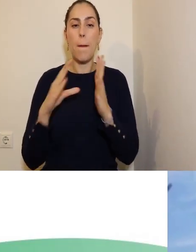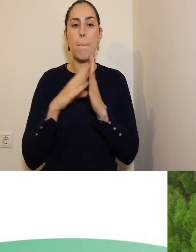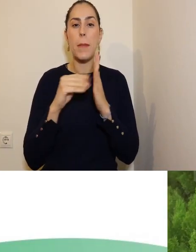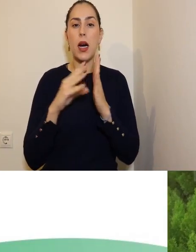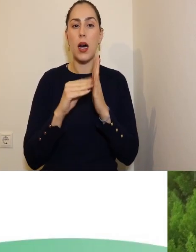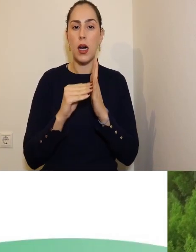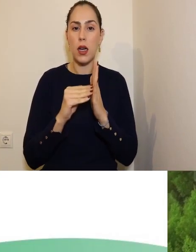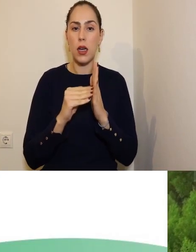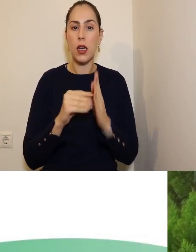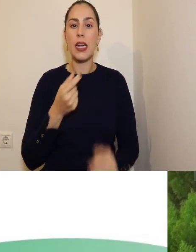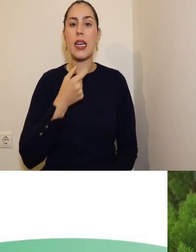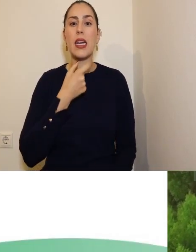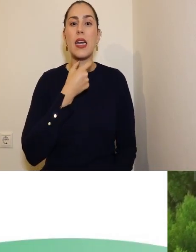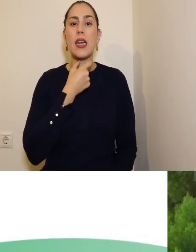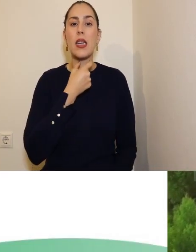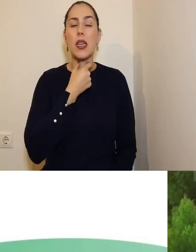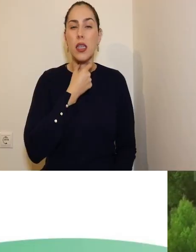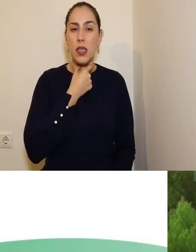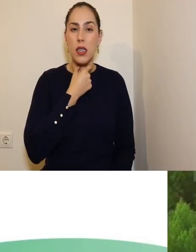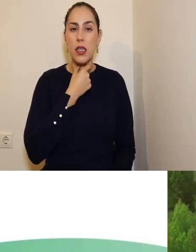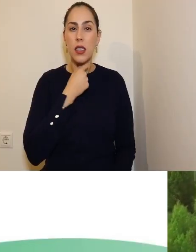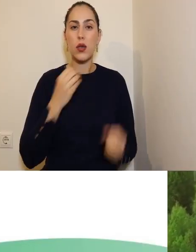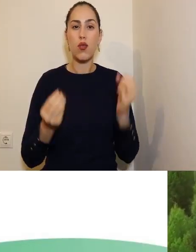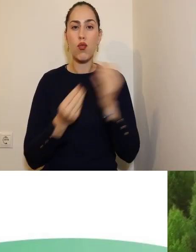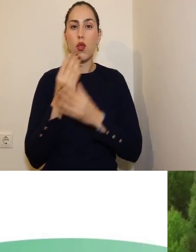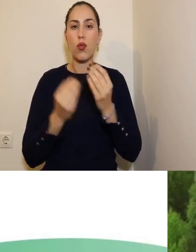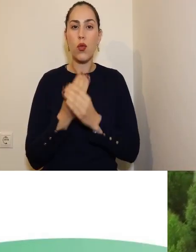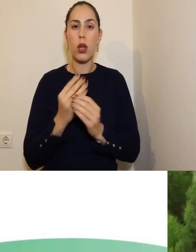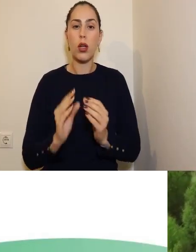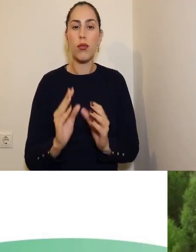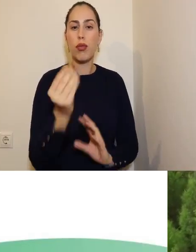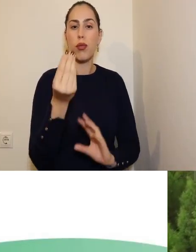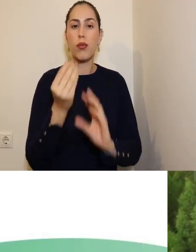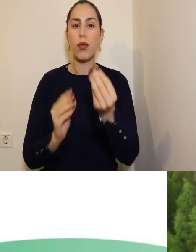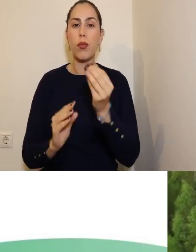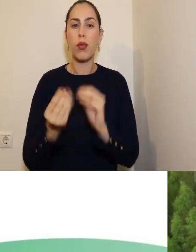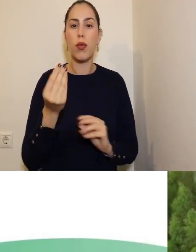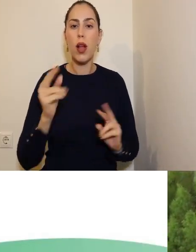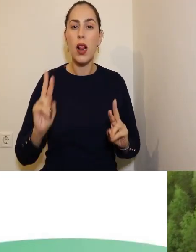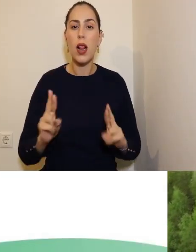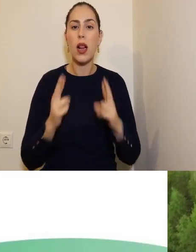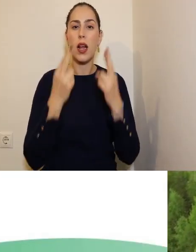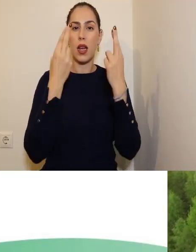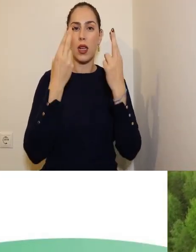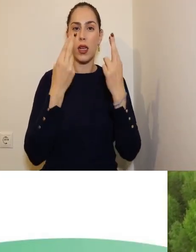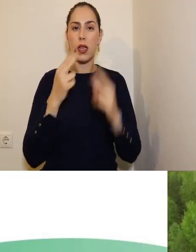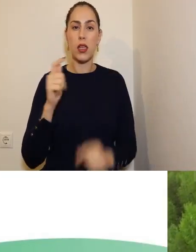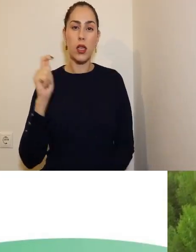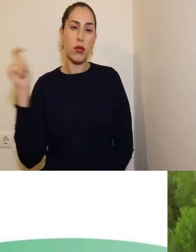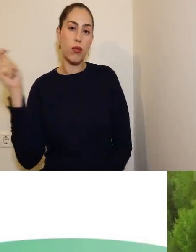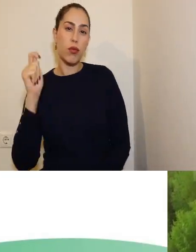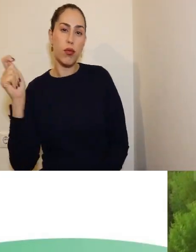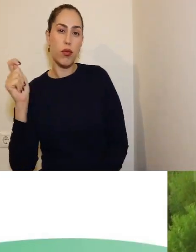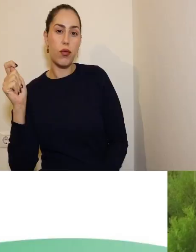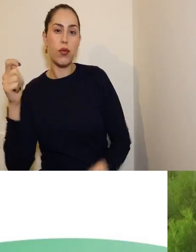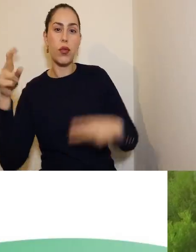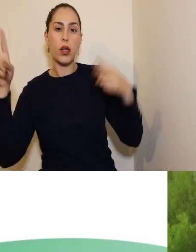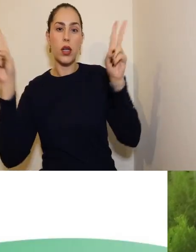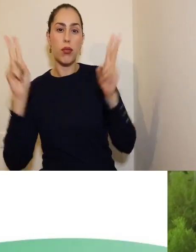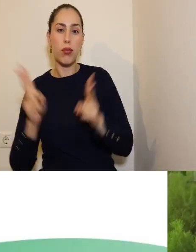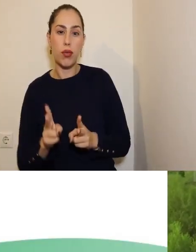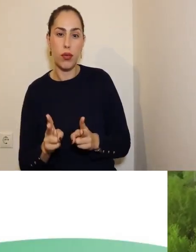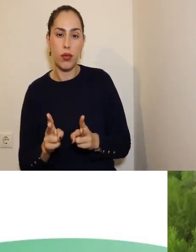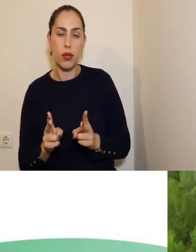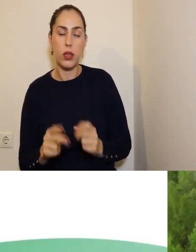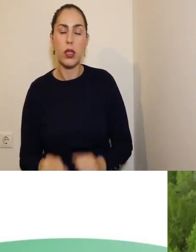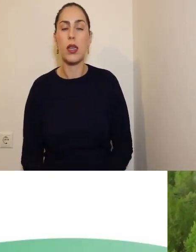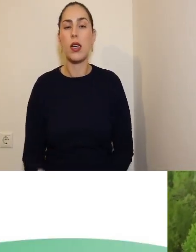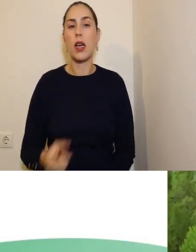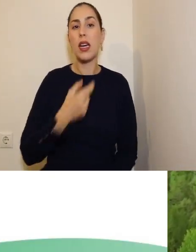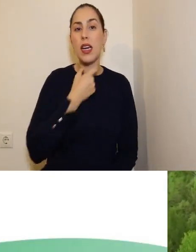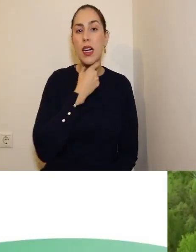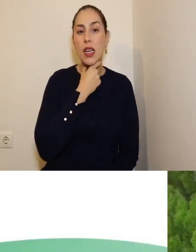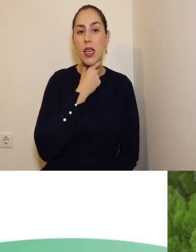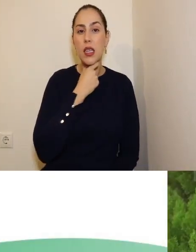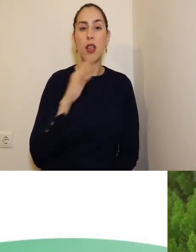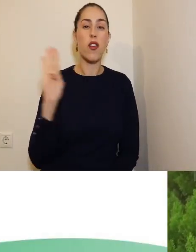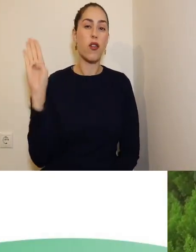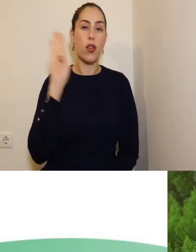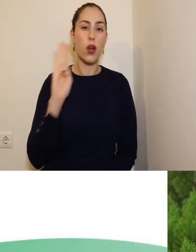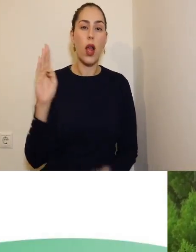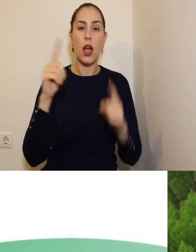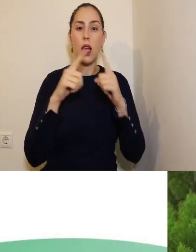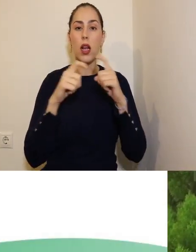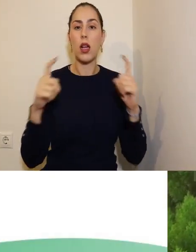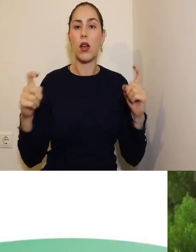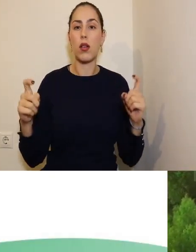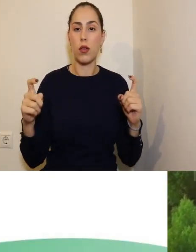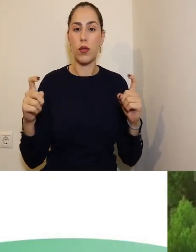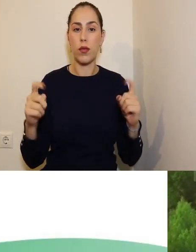Our future goals focus on strengthening our green practices, such as further utilizing renewable energy sources, reducing waste and using sustainable materials in all our processes.